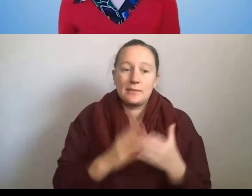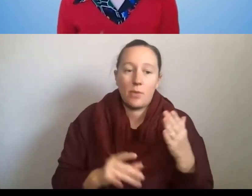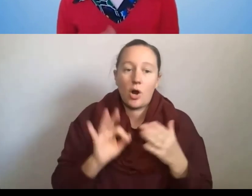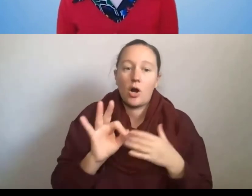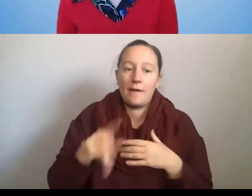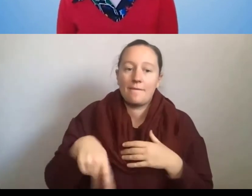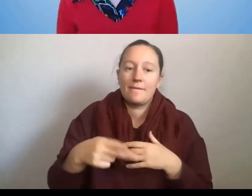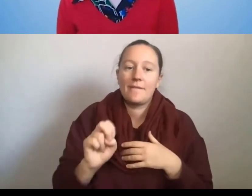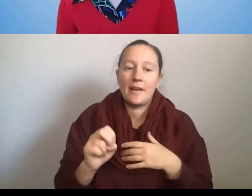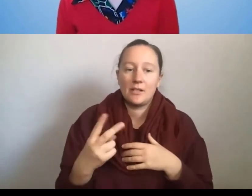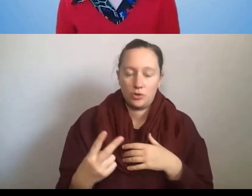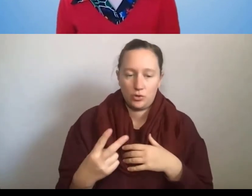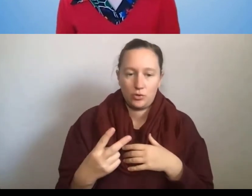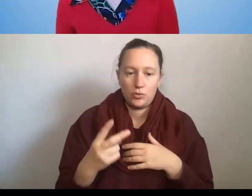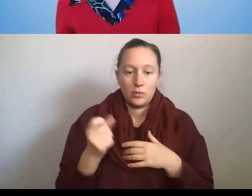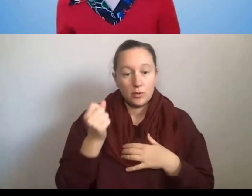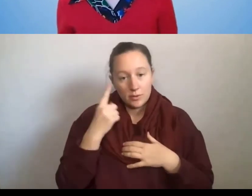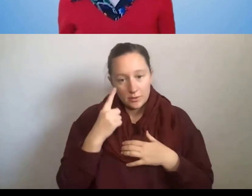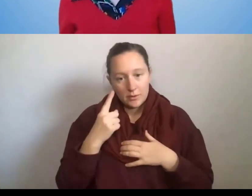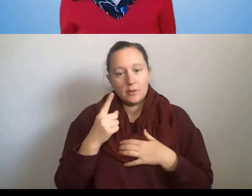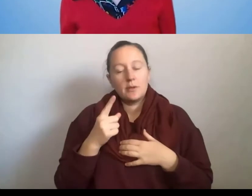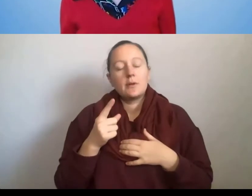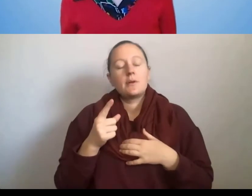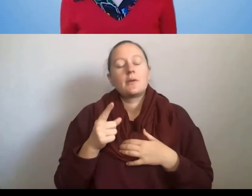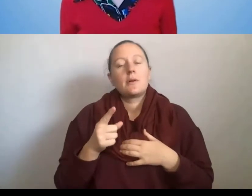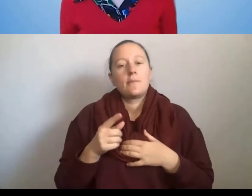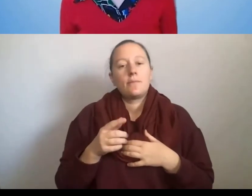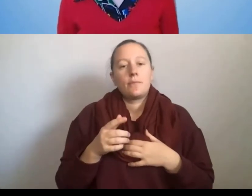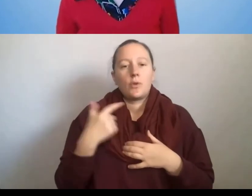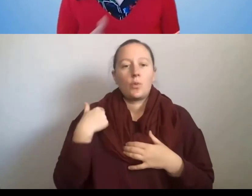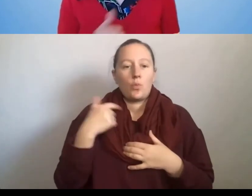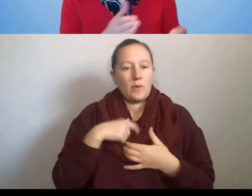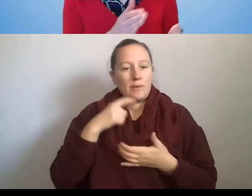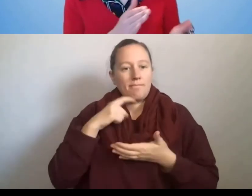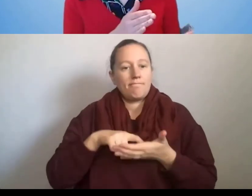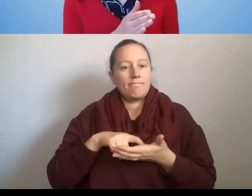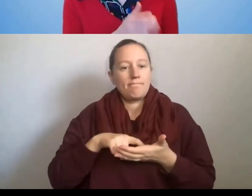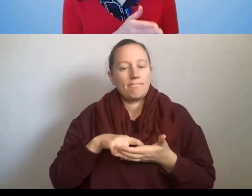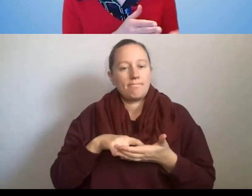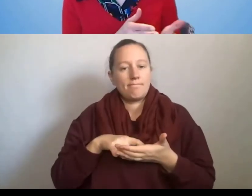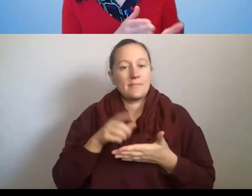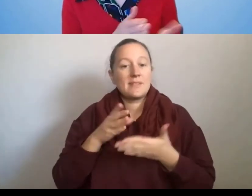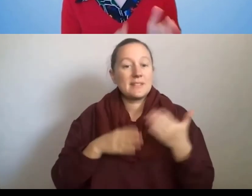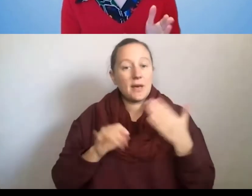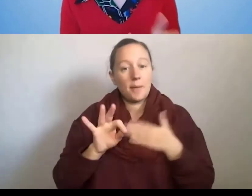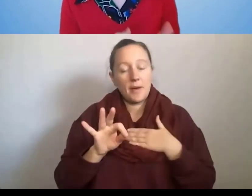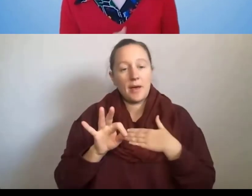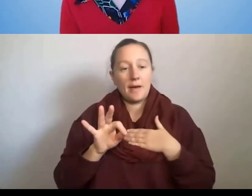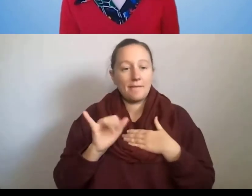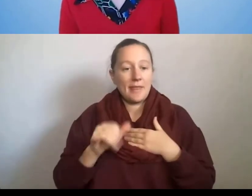Now, that said, there's also an appreciation that some of that information in the commercialization